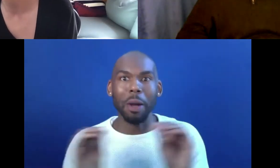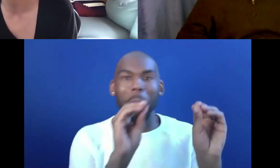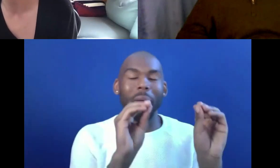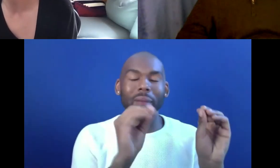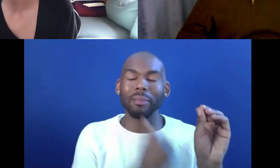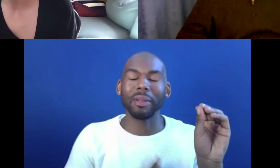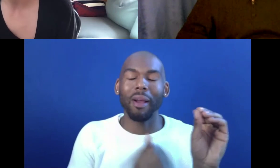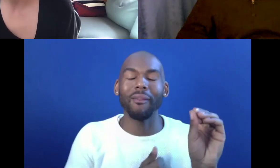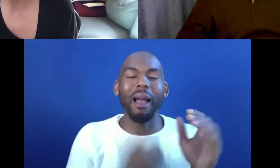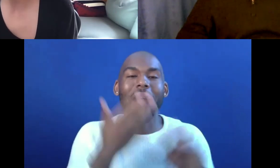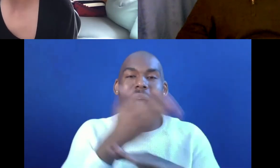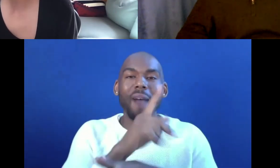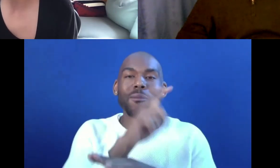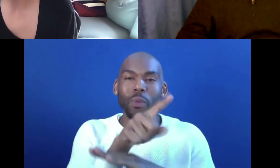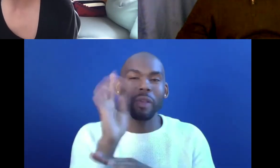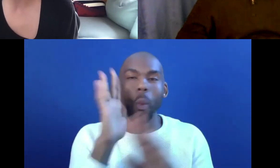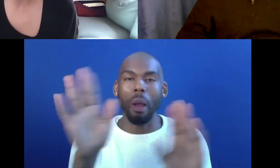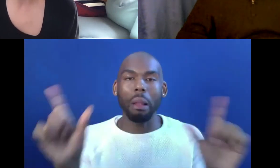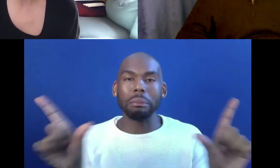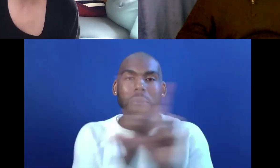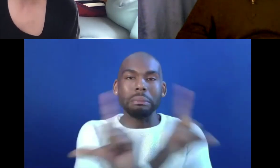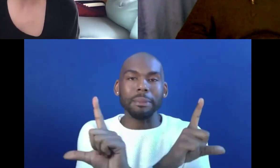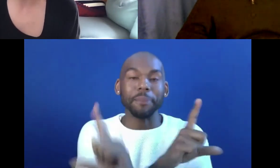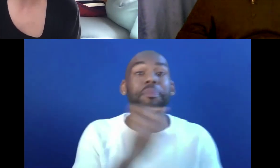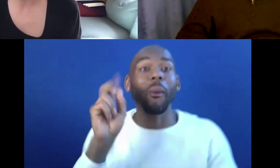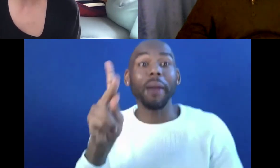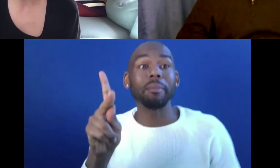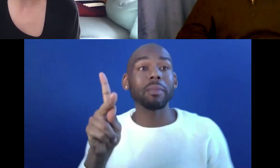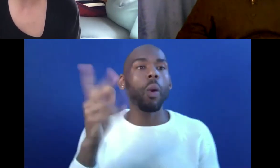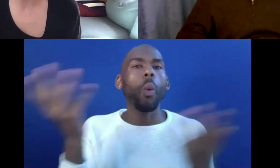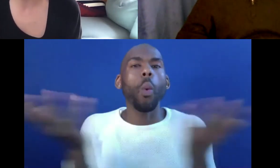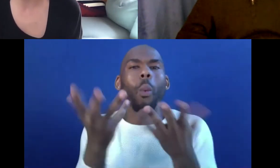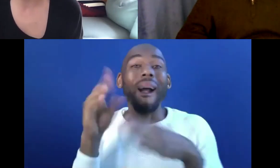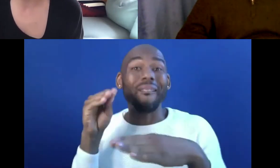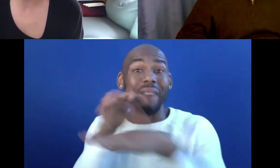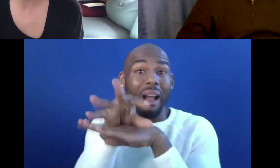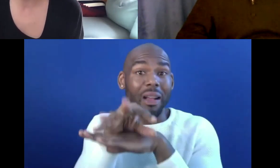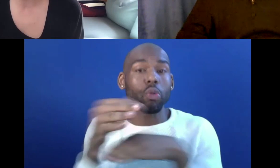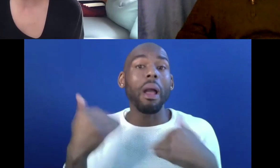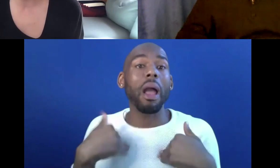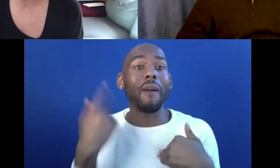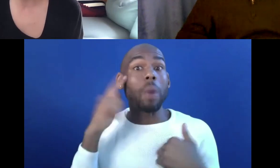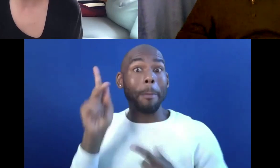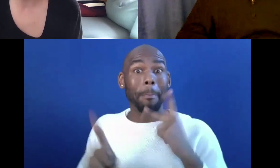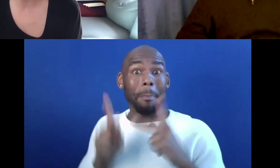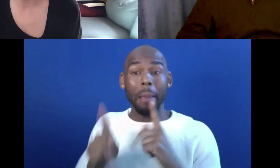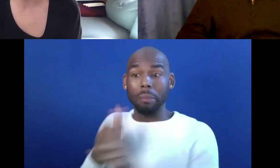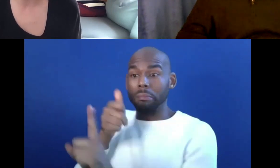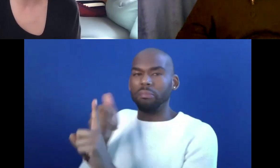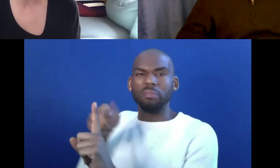okay um what advice would you have for people interested in studying signing among the latinx